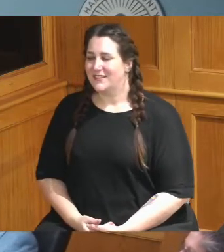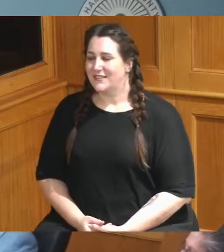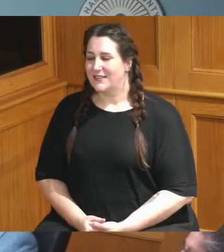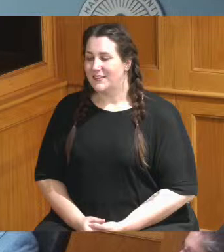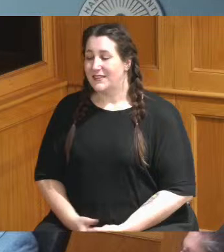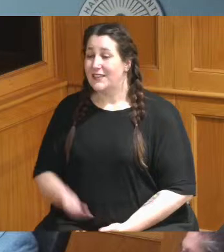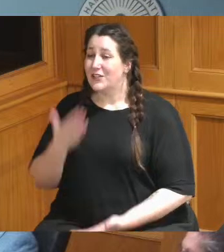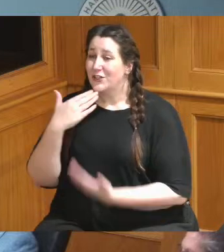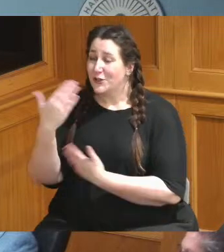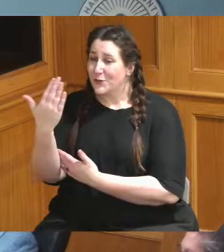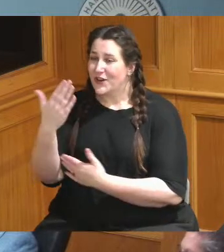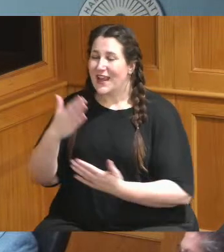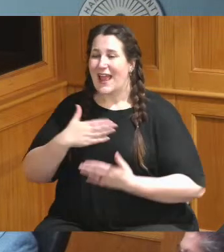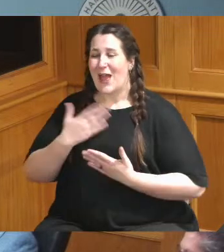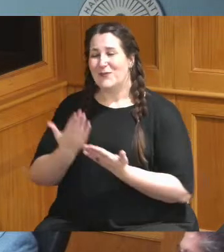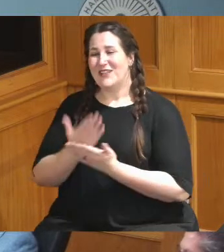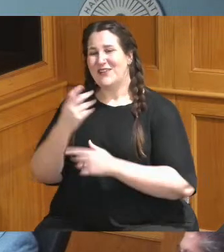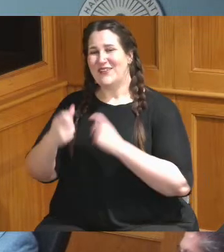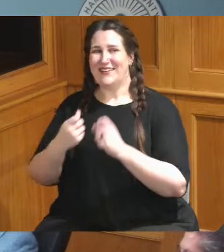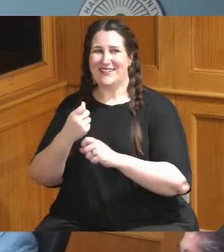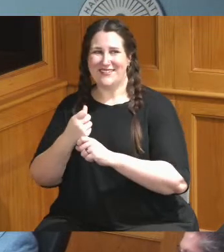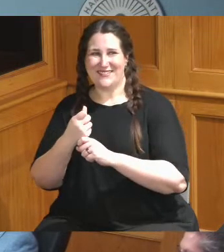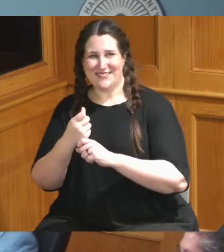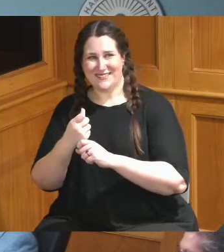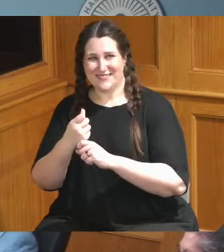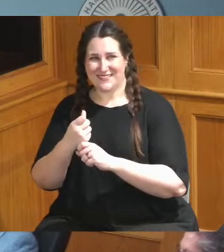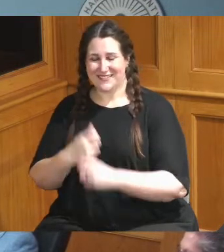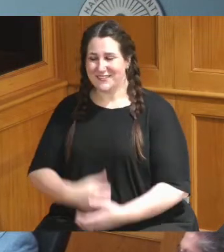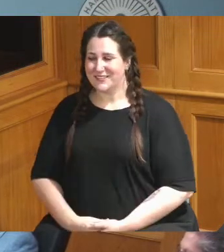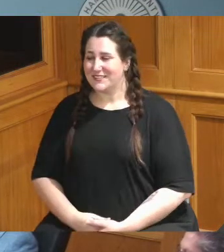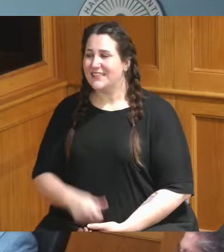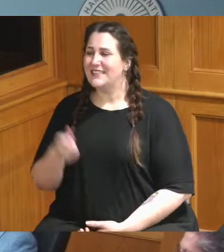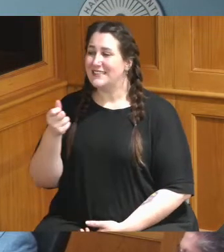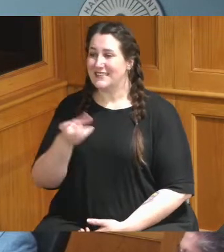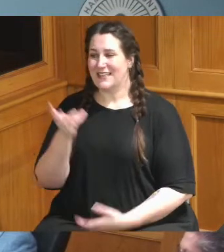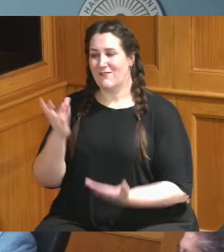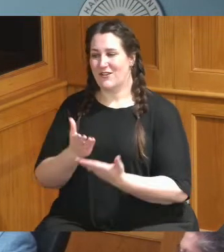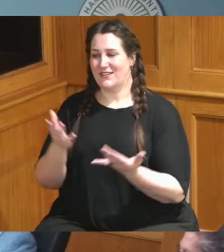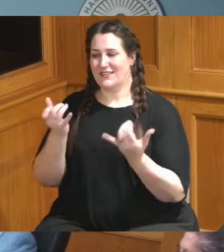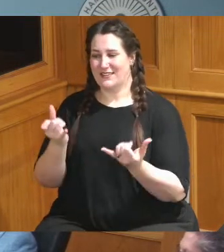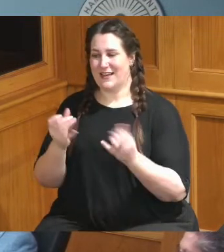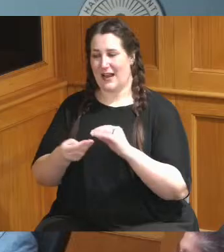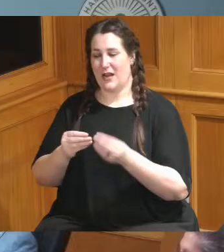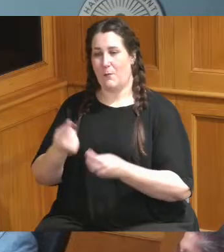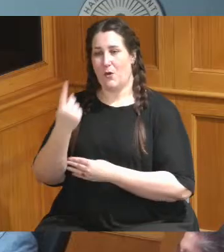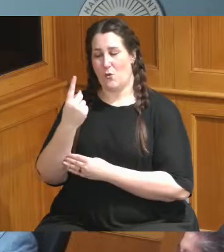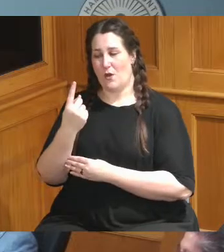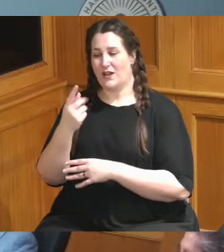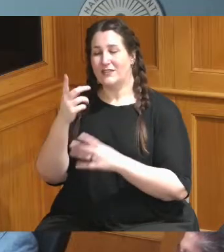Good morning and happy new year. several items today. item number one is a resolution setting